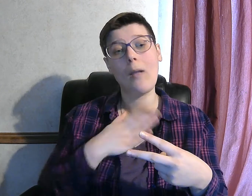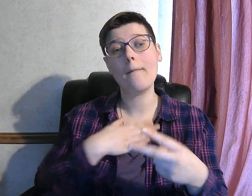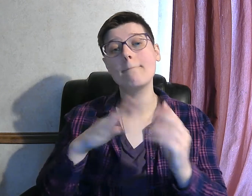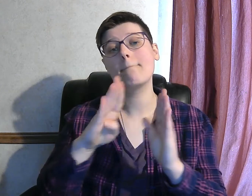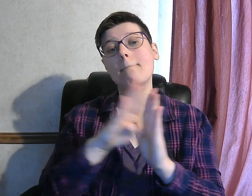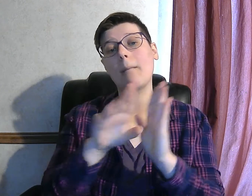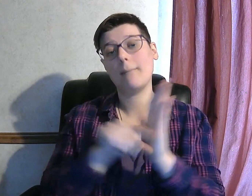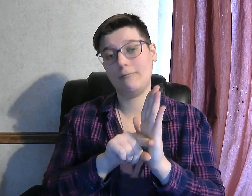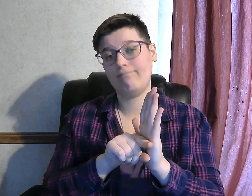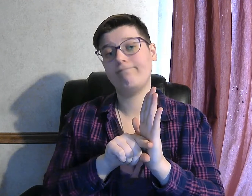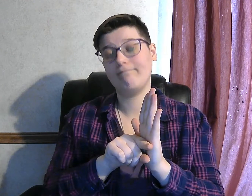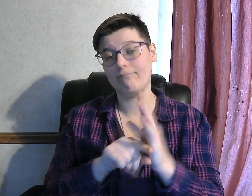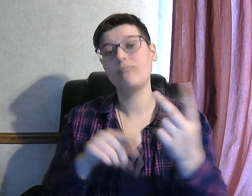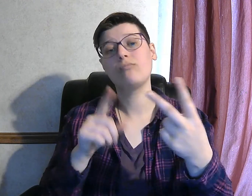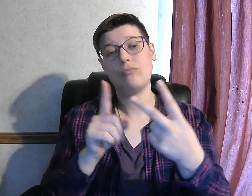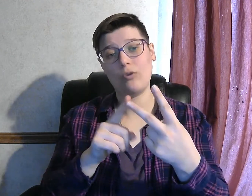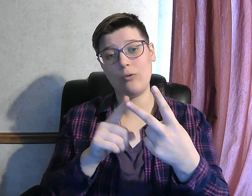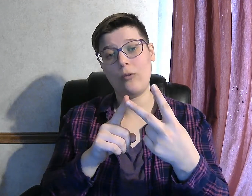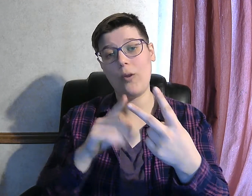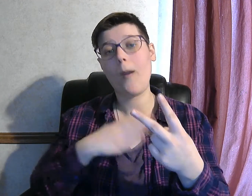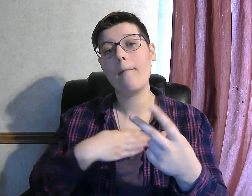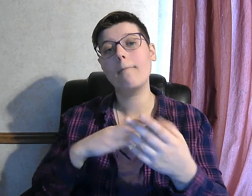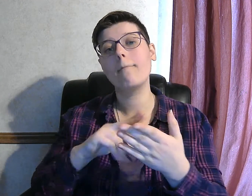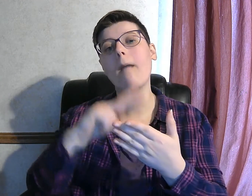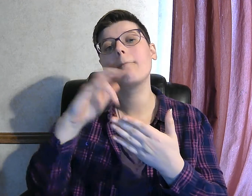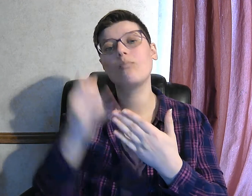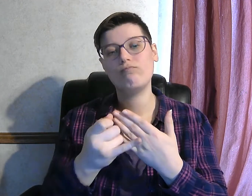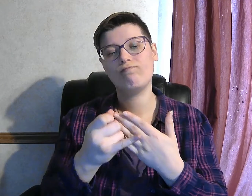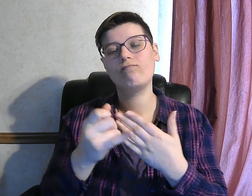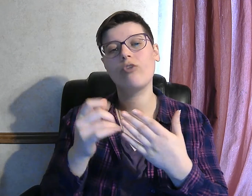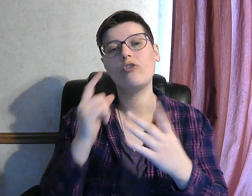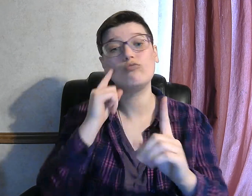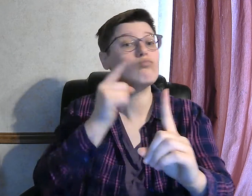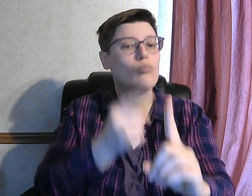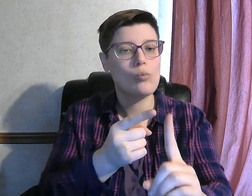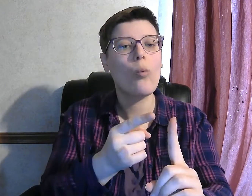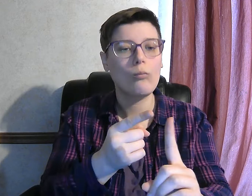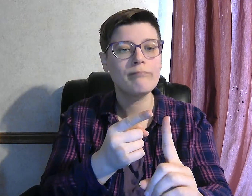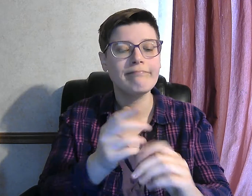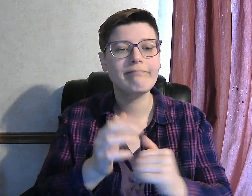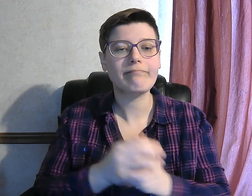So I’m going to discuss: my background and my project goals.